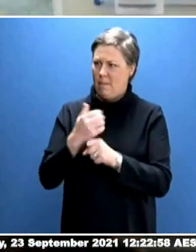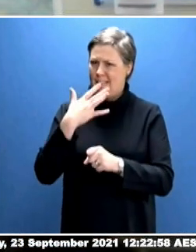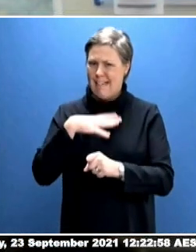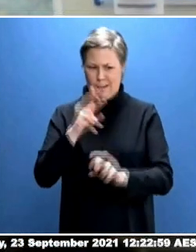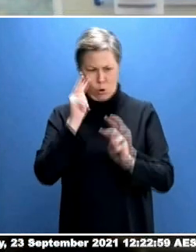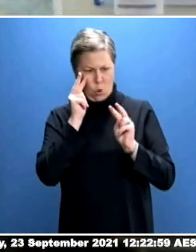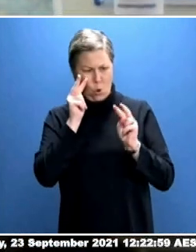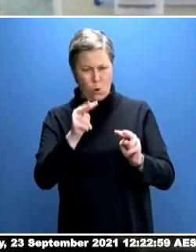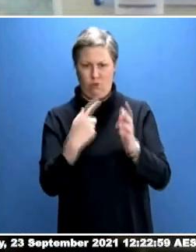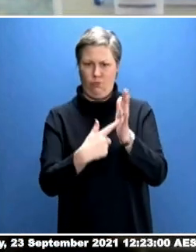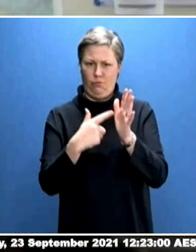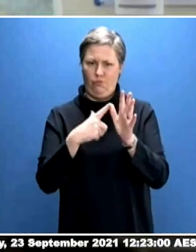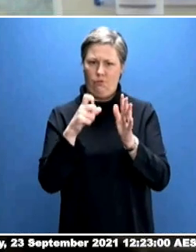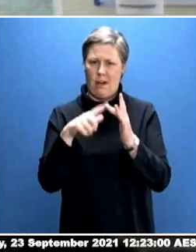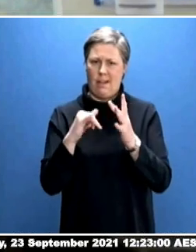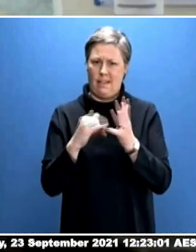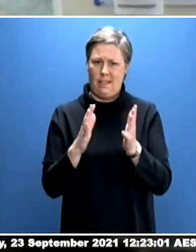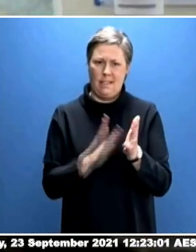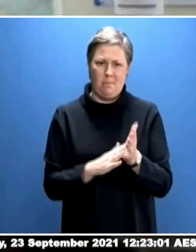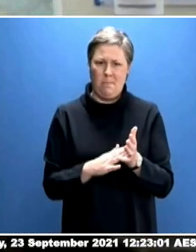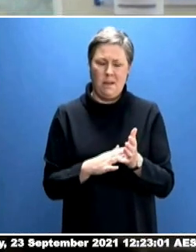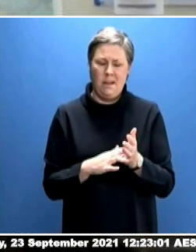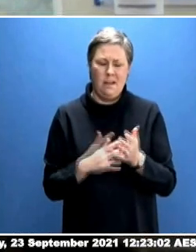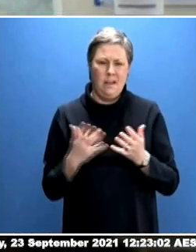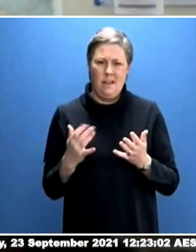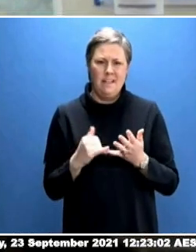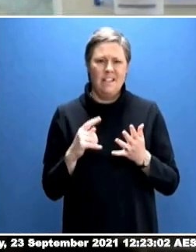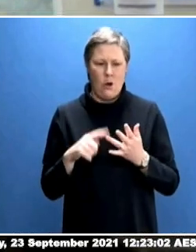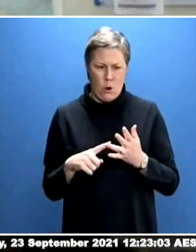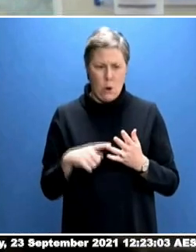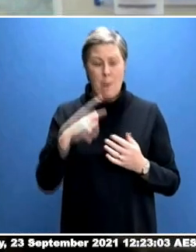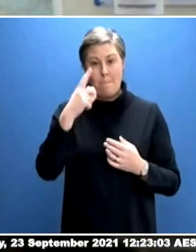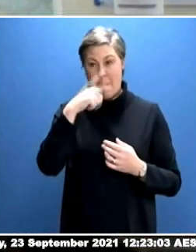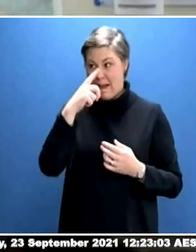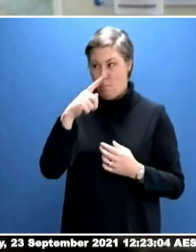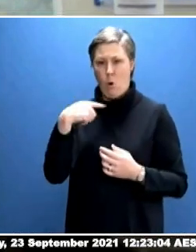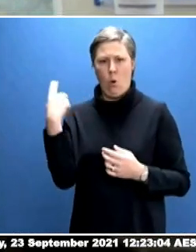But there's strong --- there's certainly a demand, a public demand and hunger